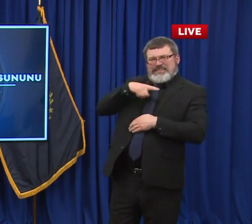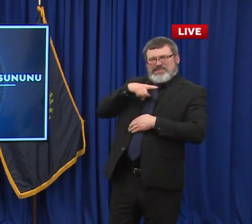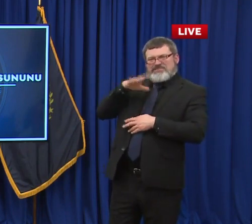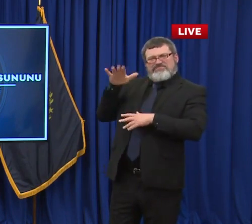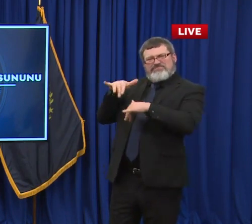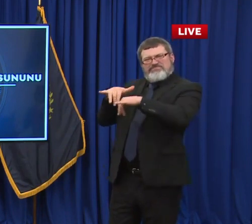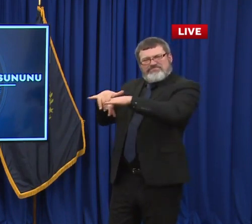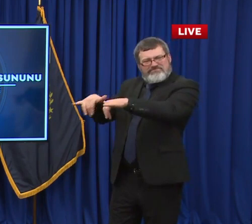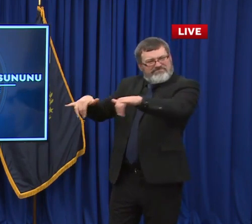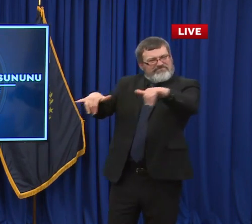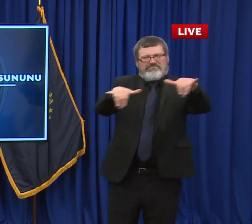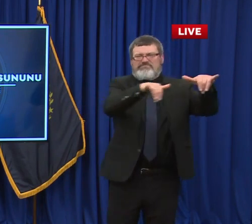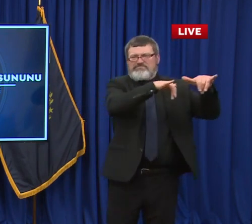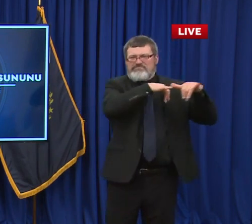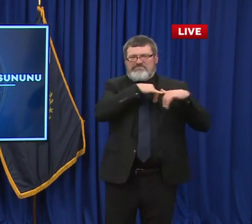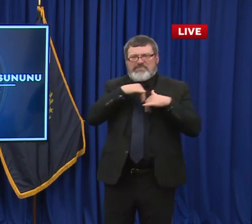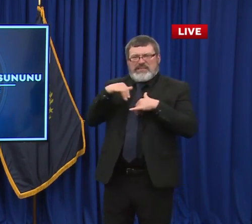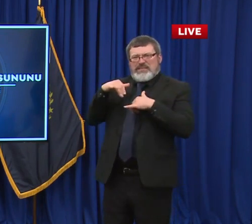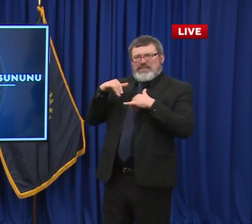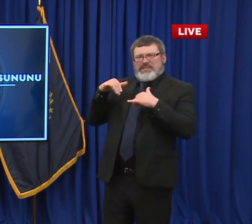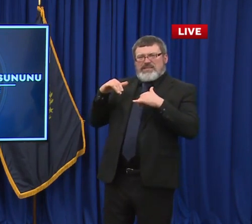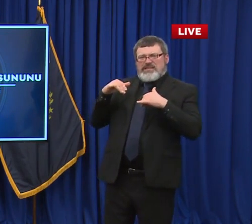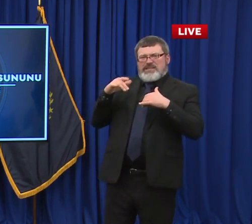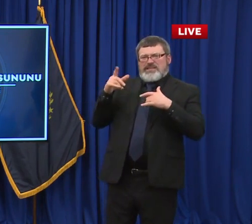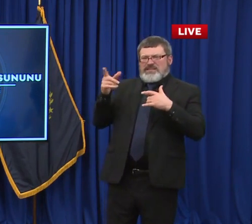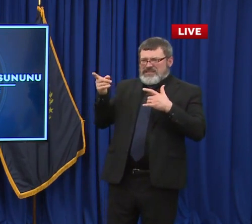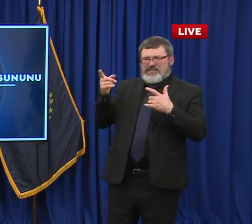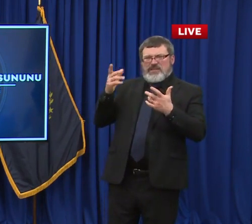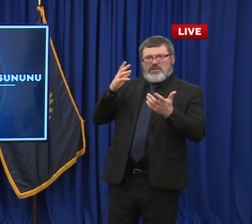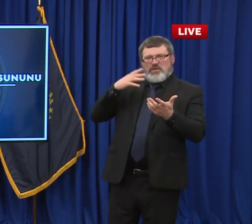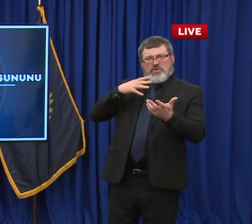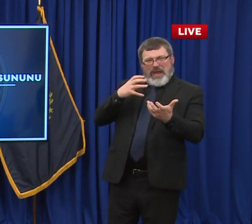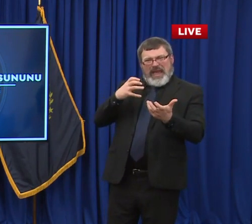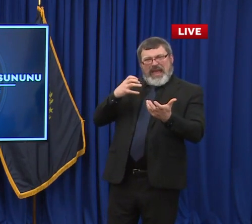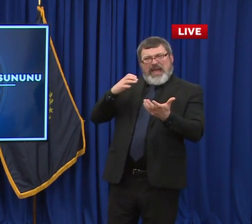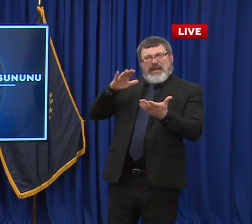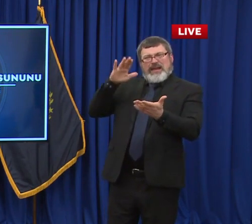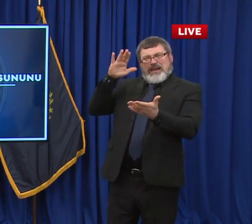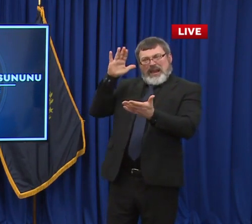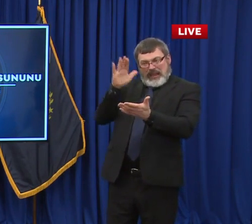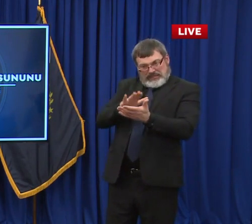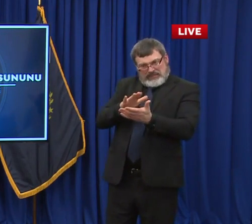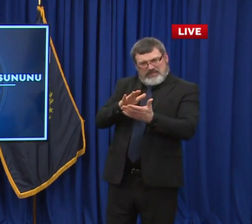WE HAVE DATA THAT YOU DON’T HAVE TO BE ISOLATED FOR 14 DAYS EXACTLY.